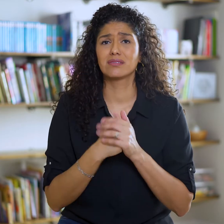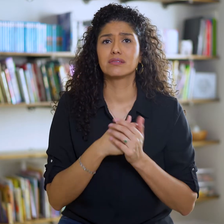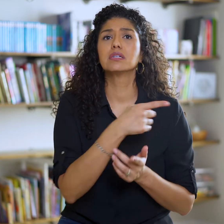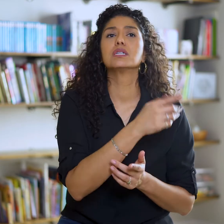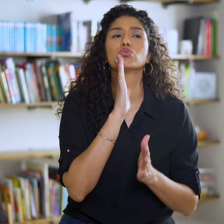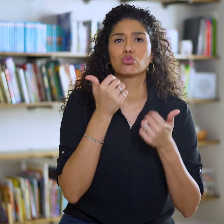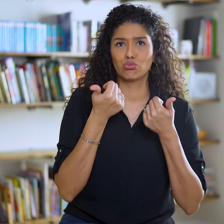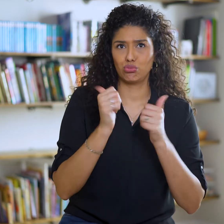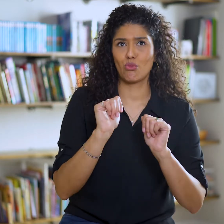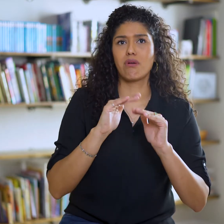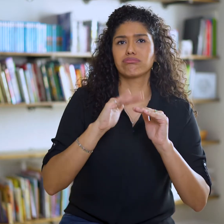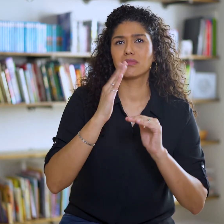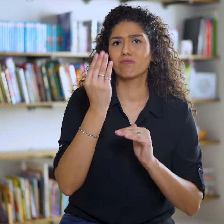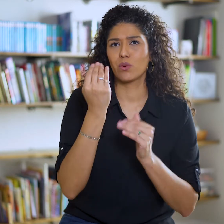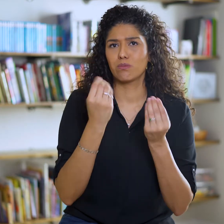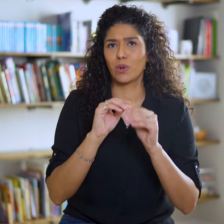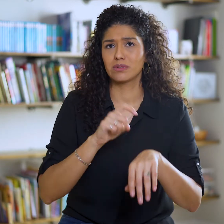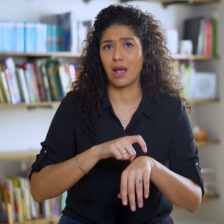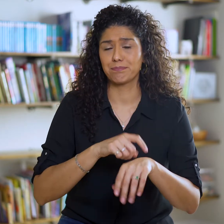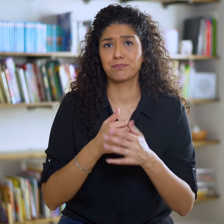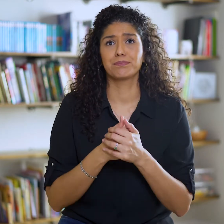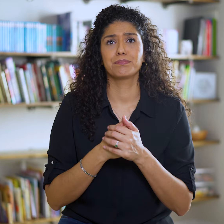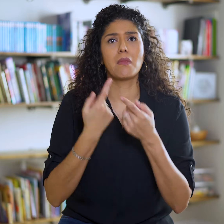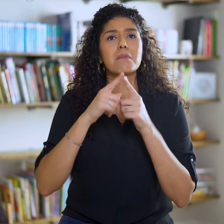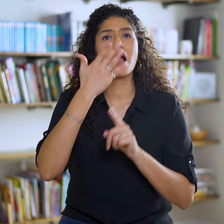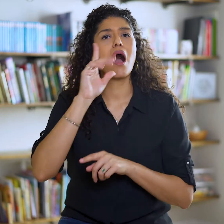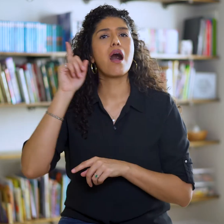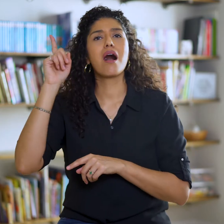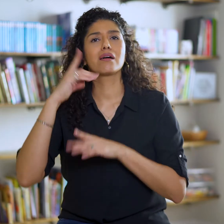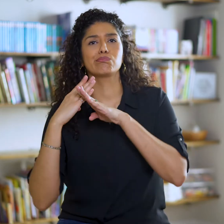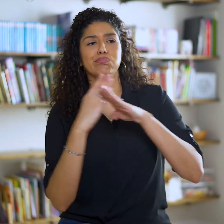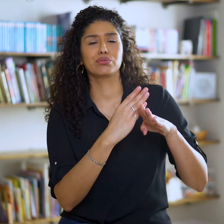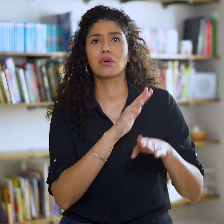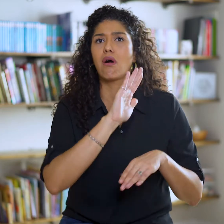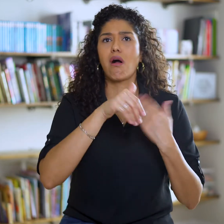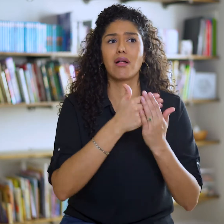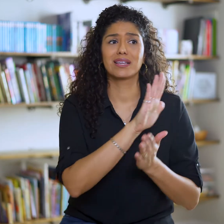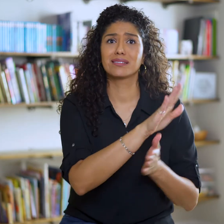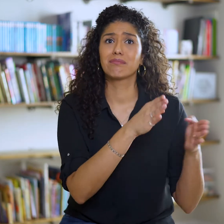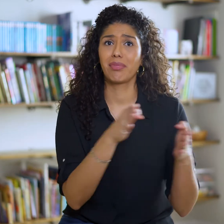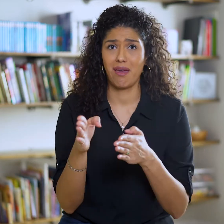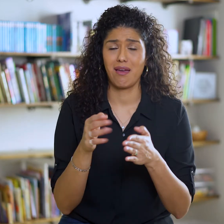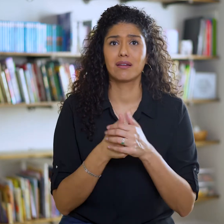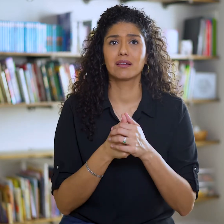and he’ll try at least 14 more times. But God thwarts all Saul’s plans.